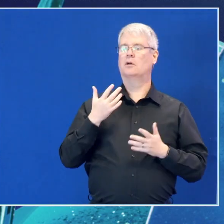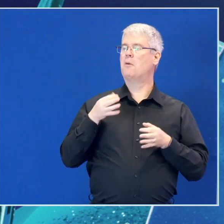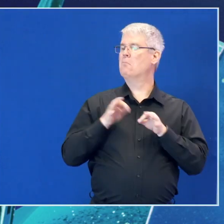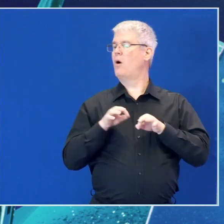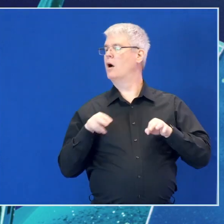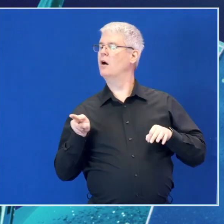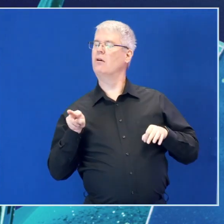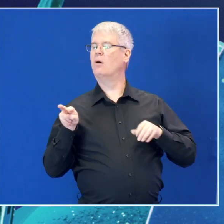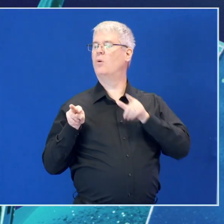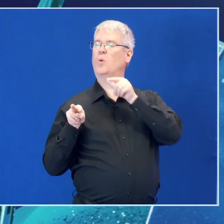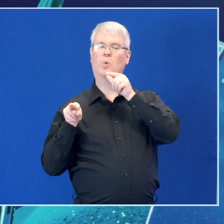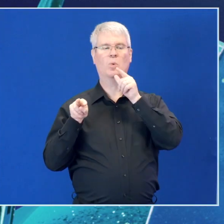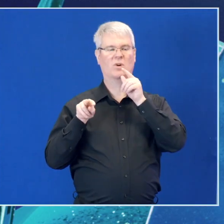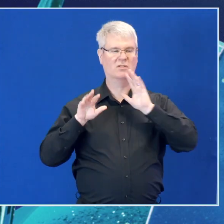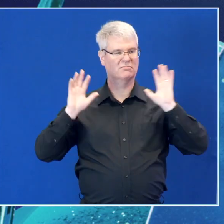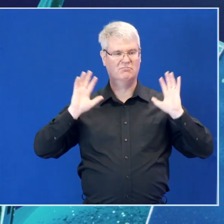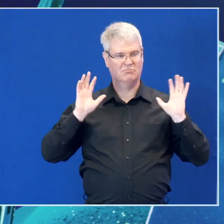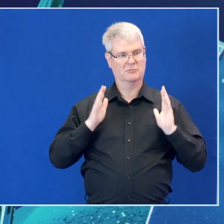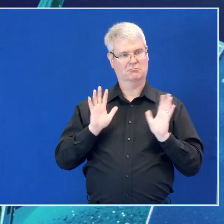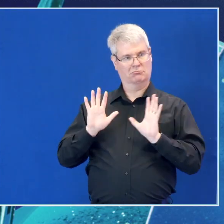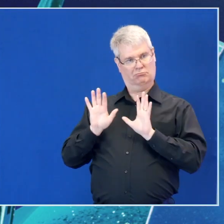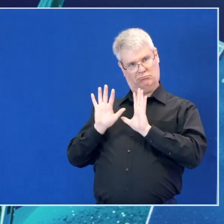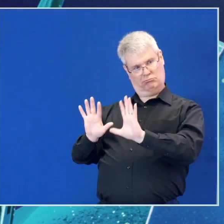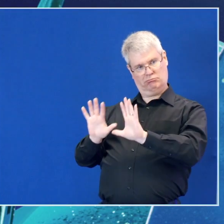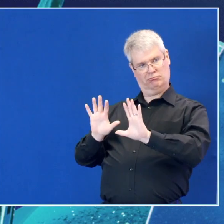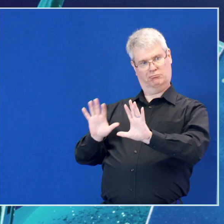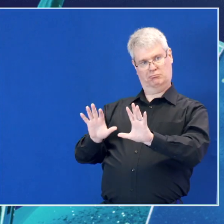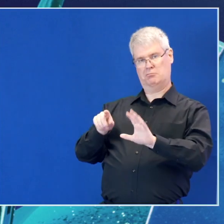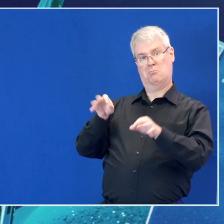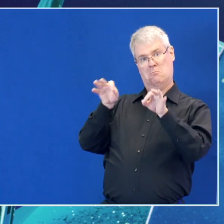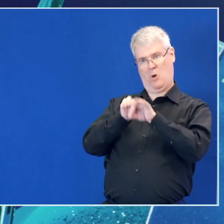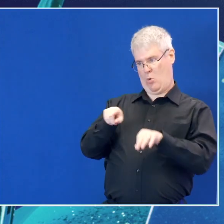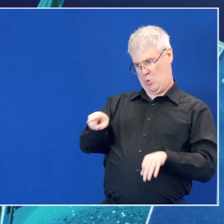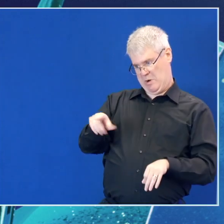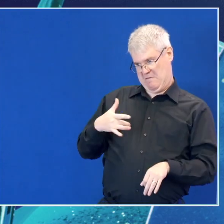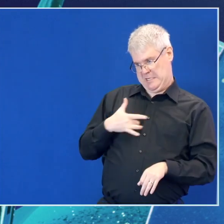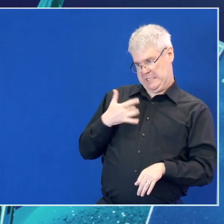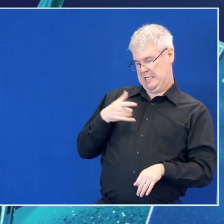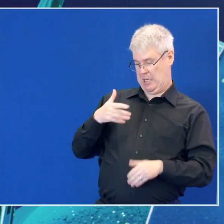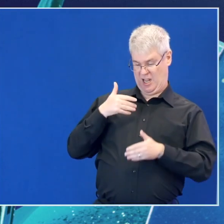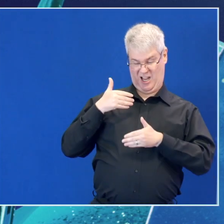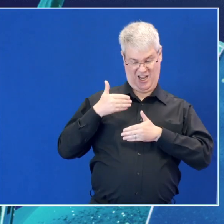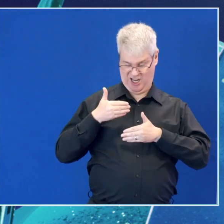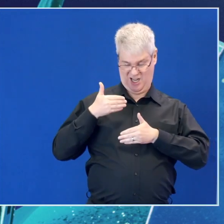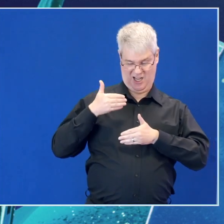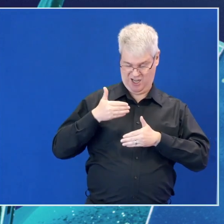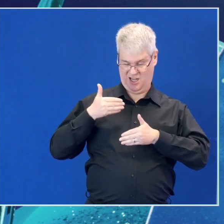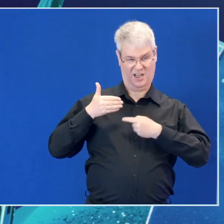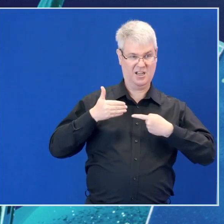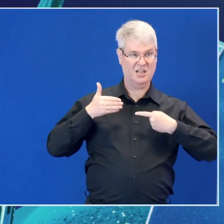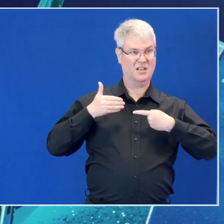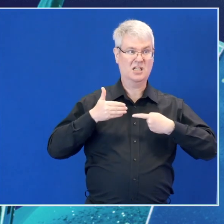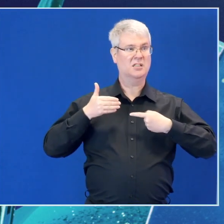It's just people being able to thrive in their environment. And on top of that, what we do is technology is framed